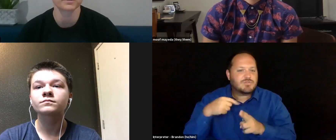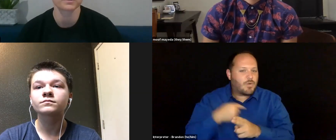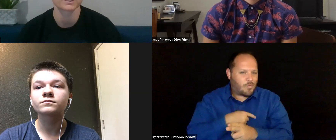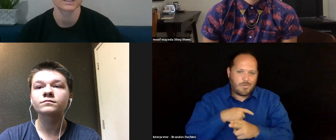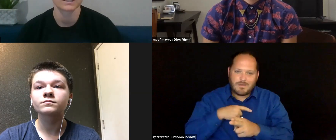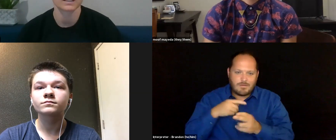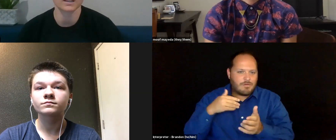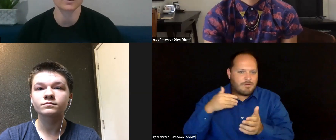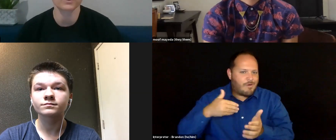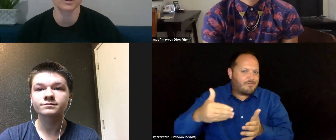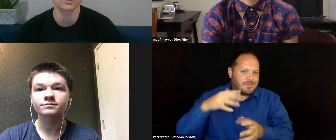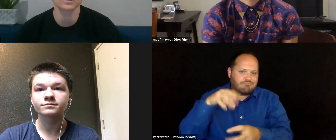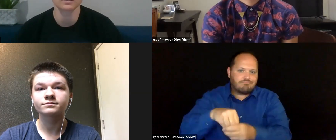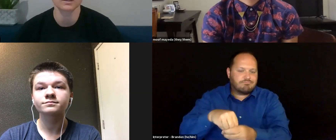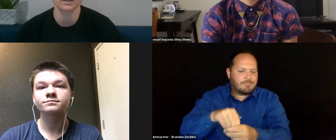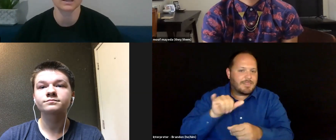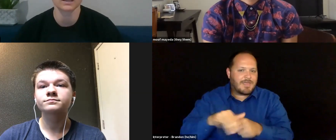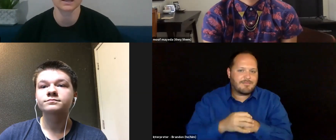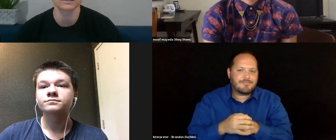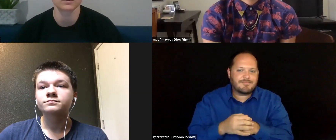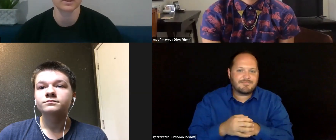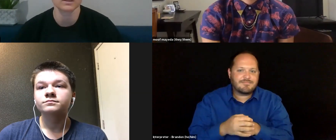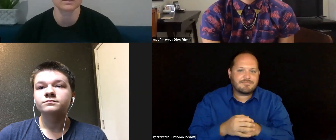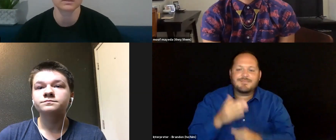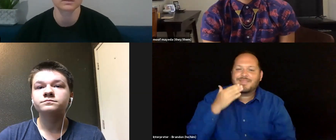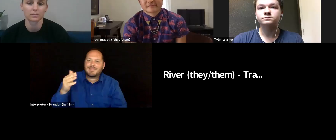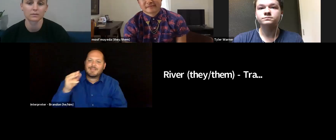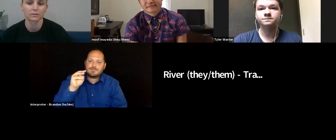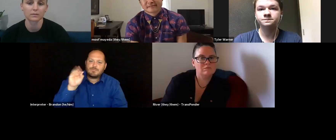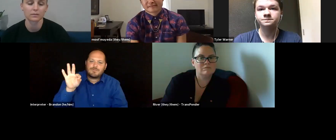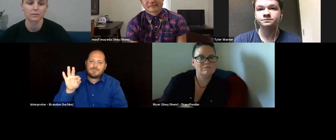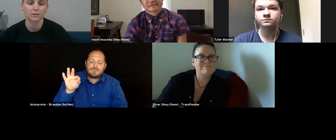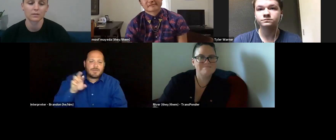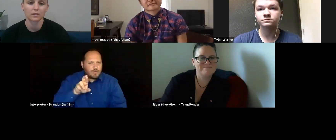just got going, we helped for a little while to get going.